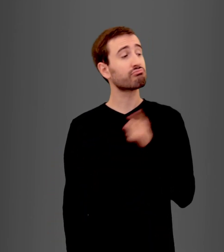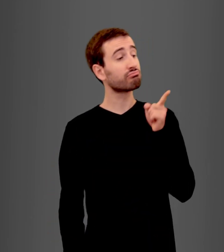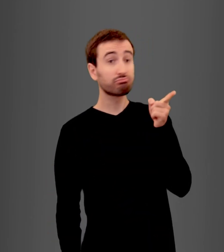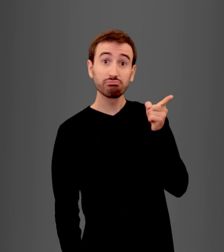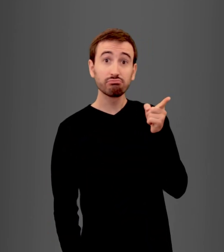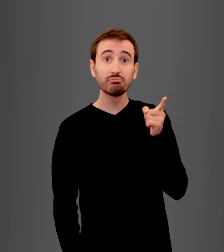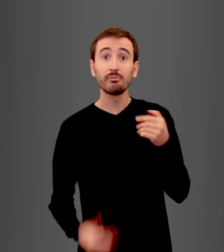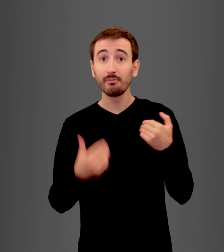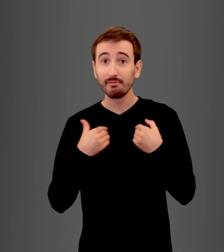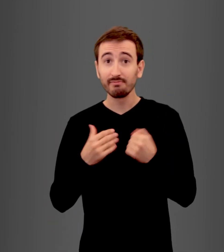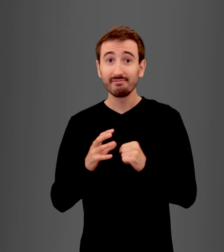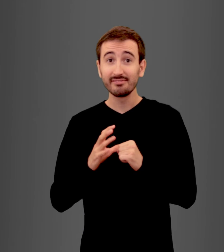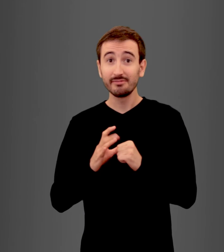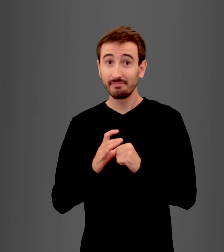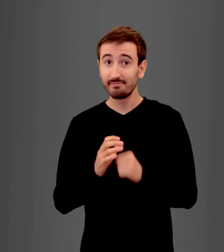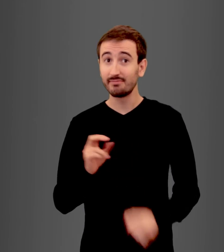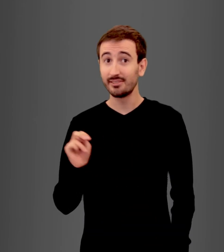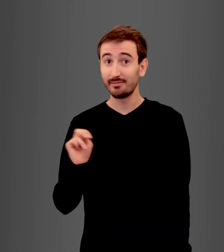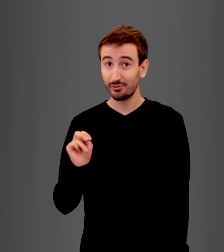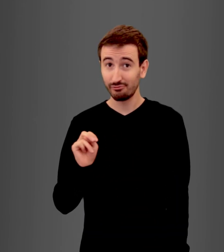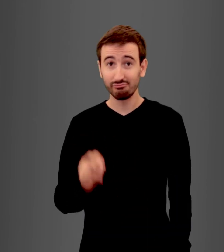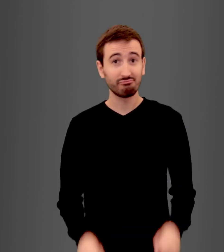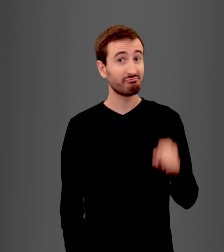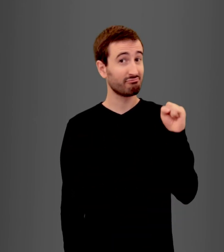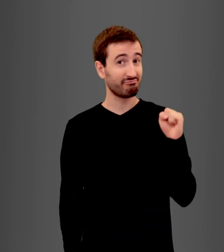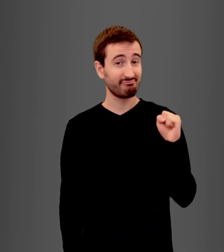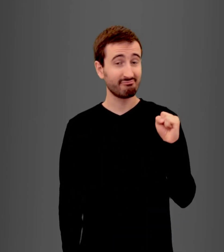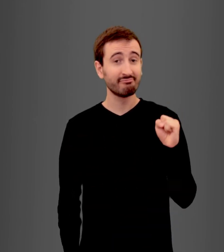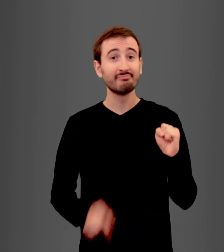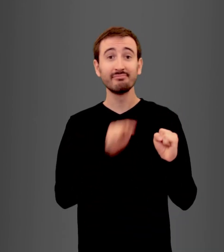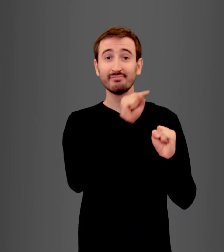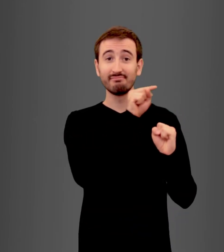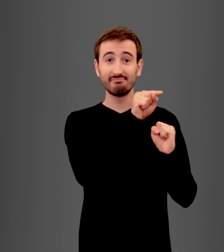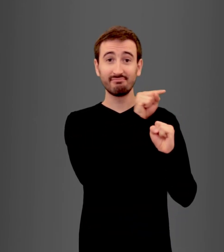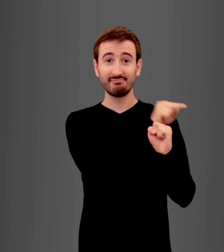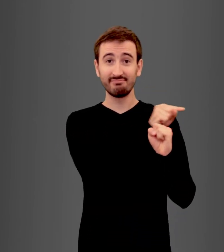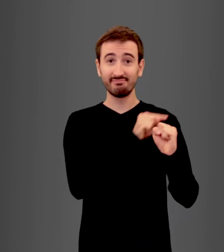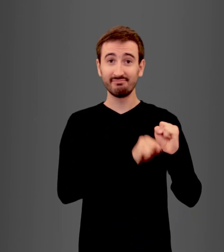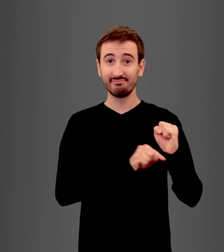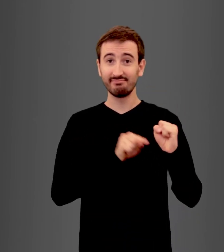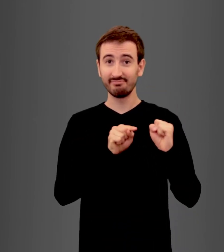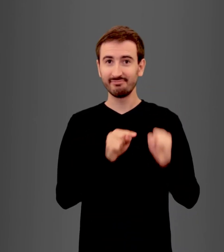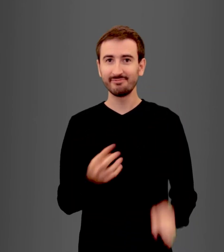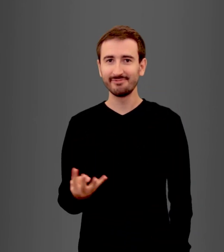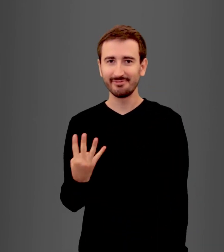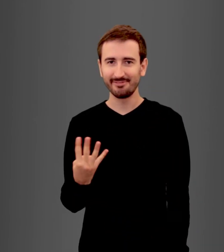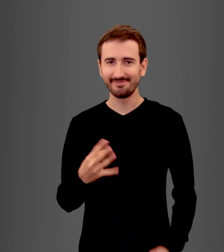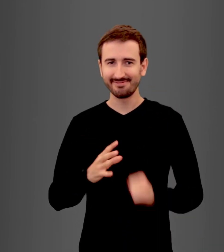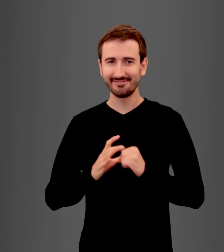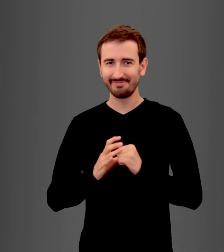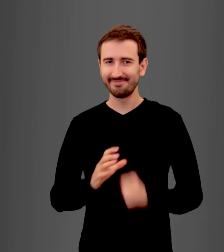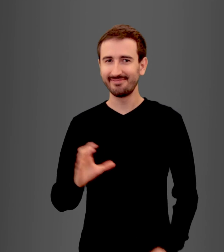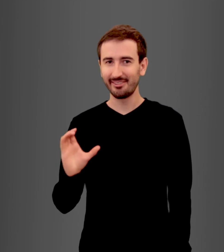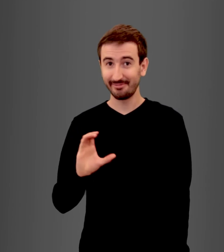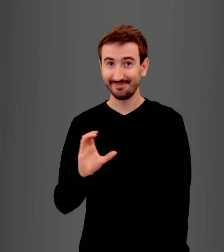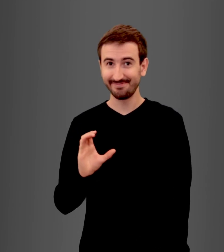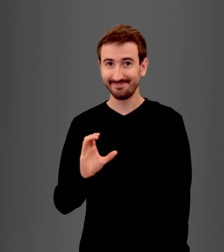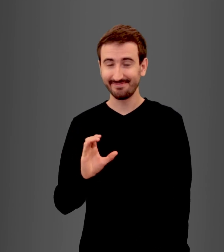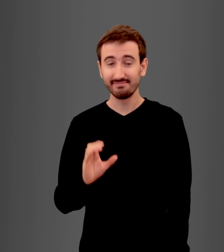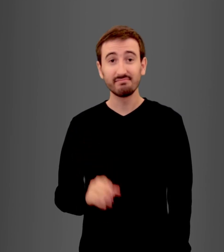This second nitrogen atom is adjacent to four carbon atoms.